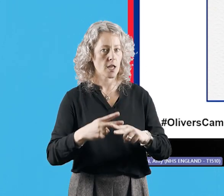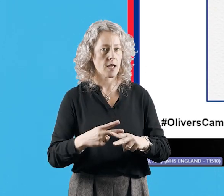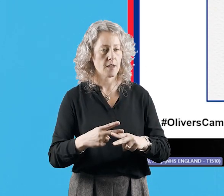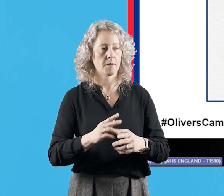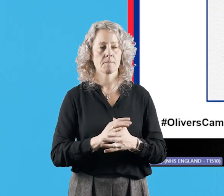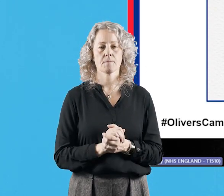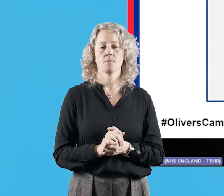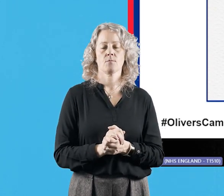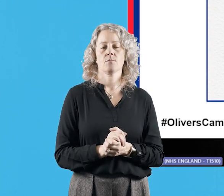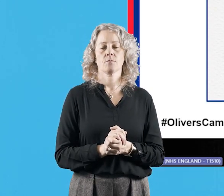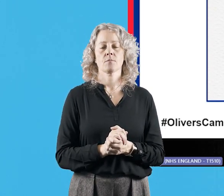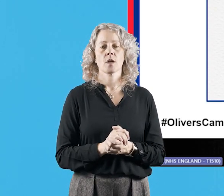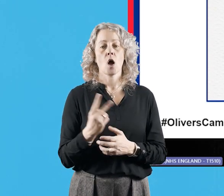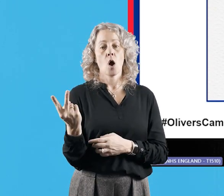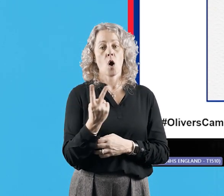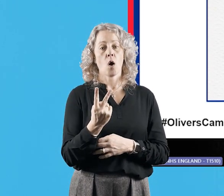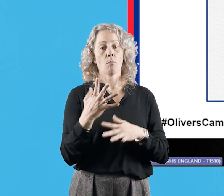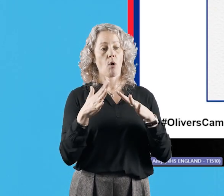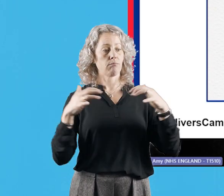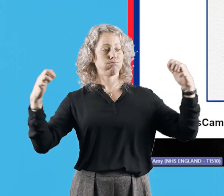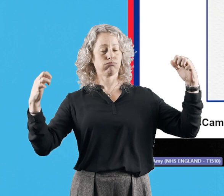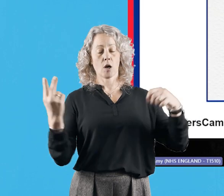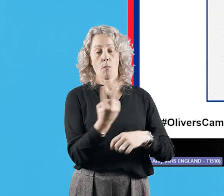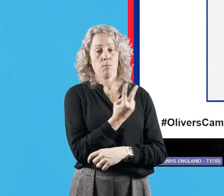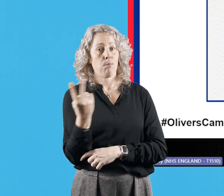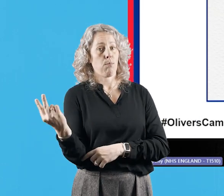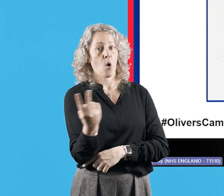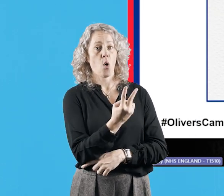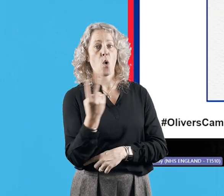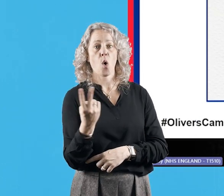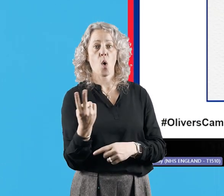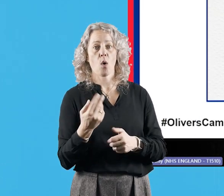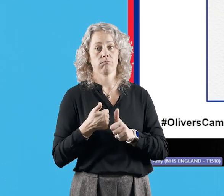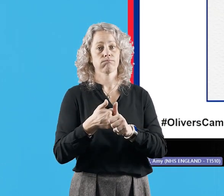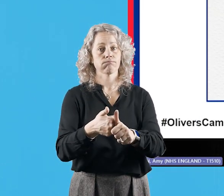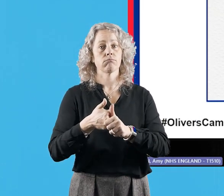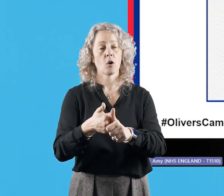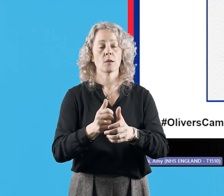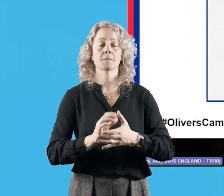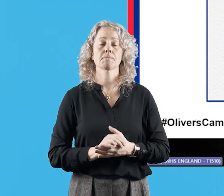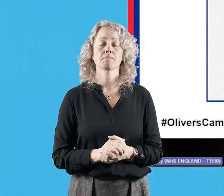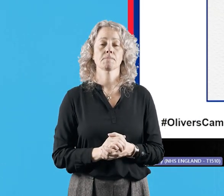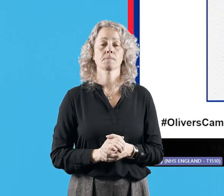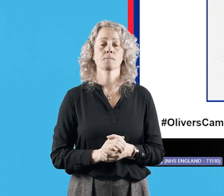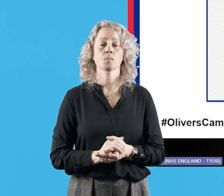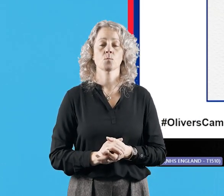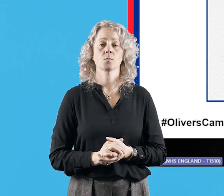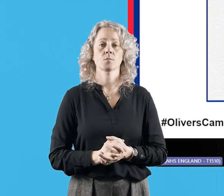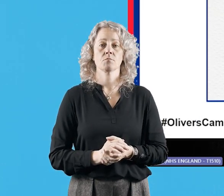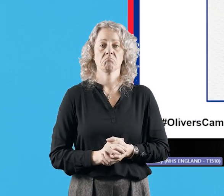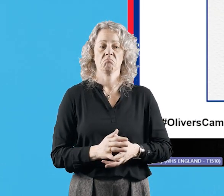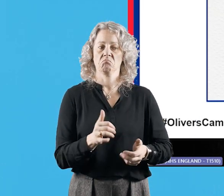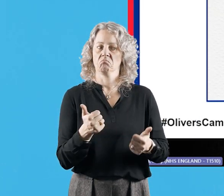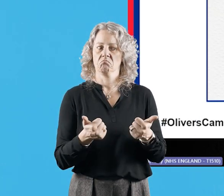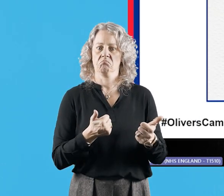when we say government it has had cross party support. OK, so this has had support from everybody in parliament. So